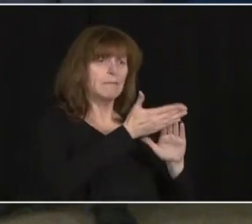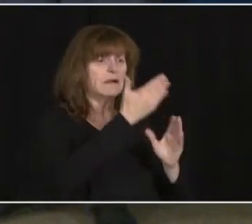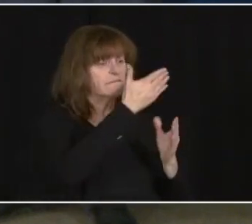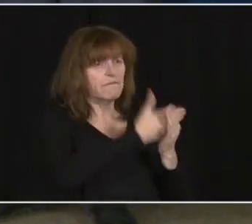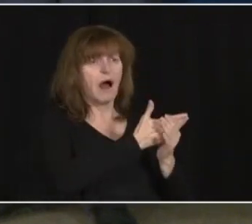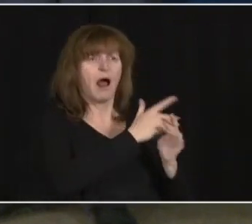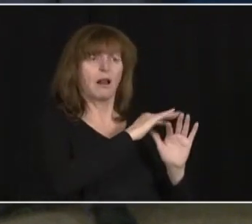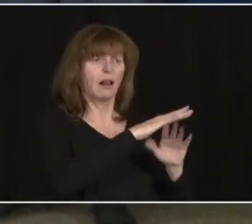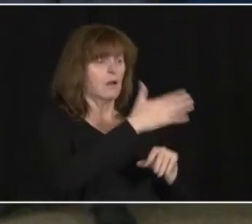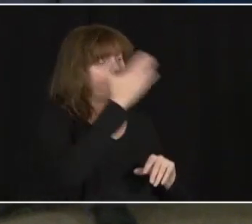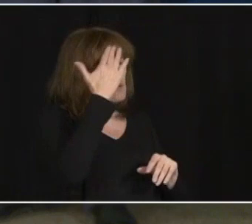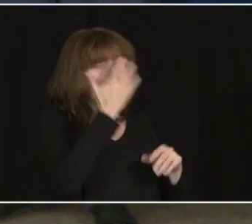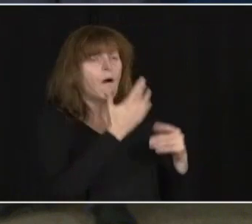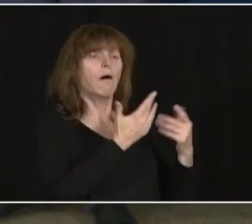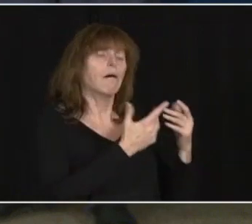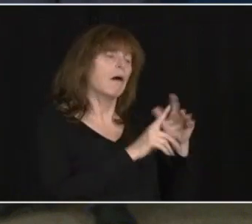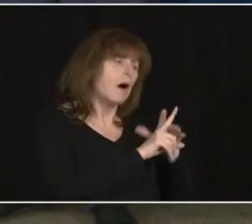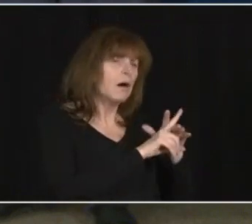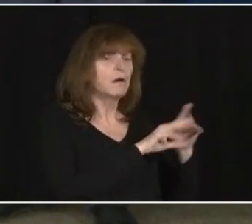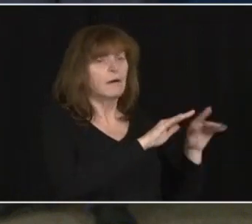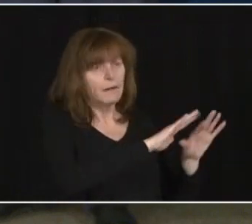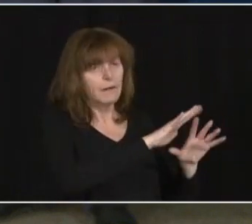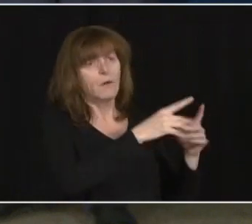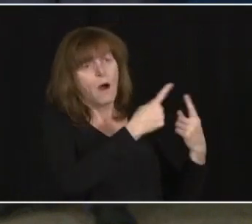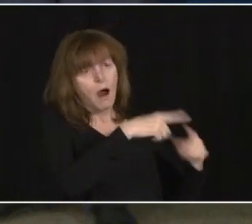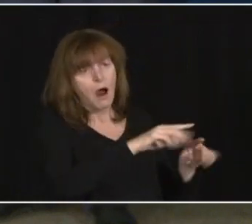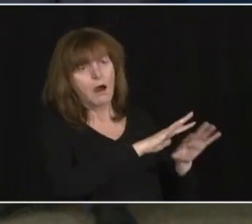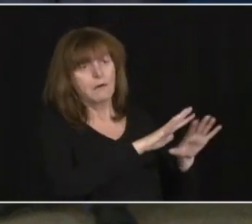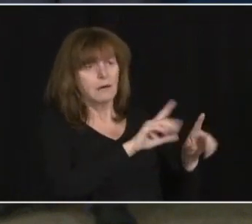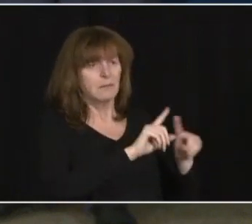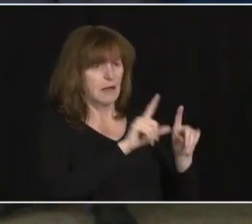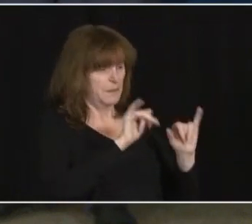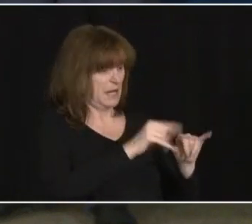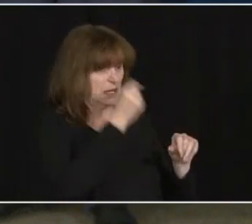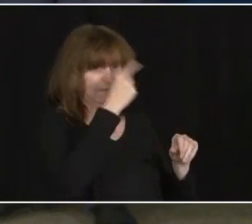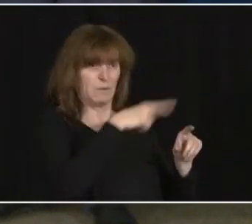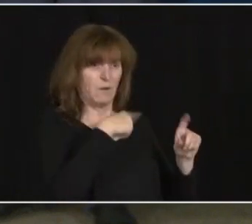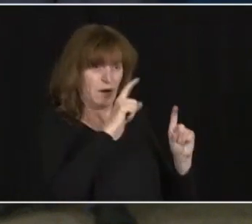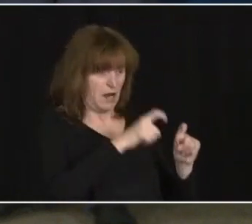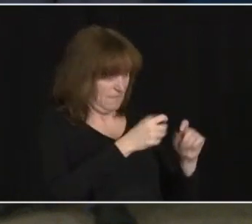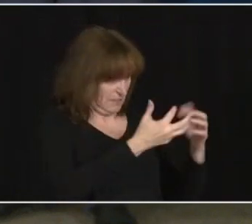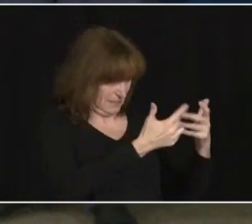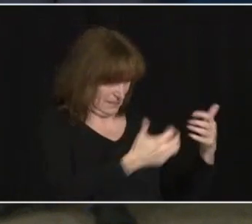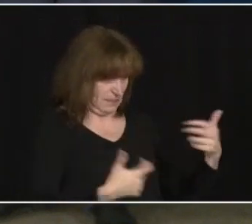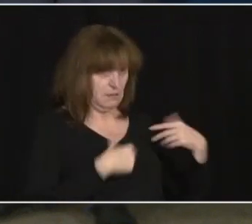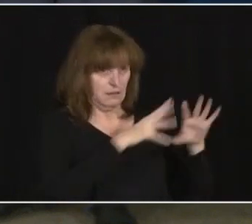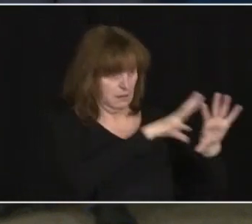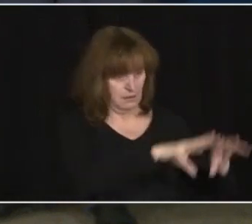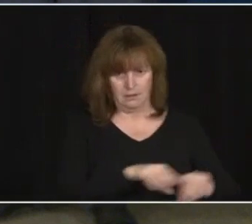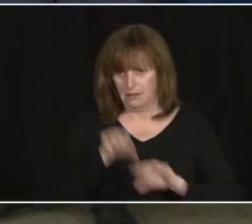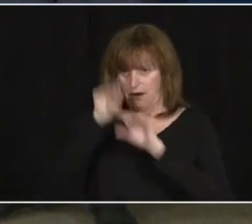that is reporting can tell you administratively what happened on that day. The important thing for us is we